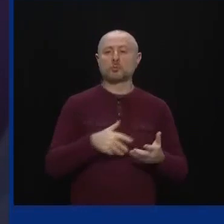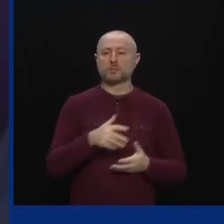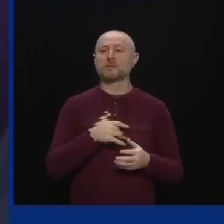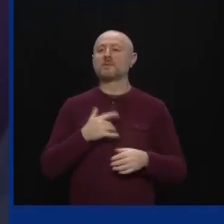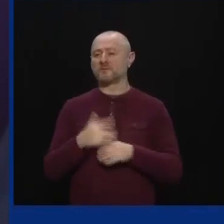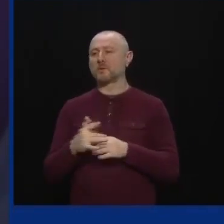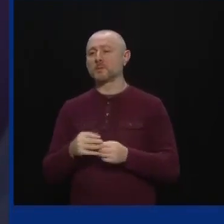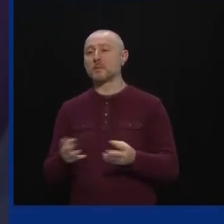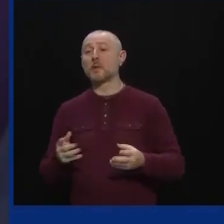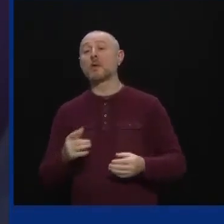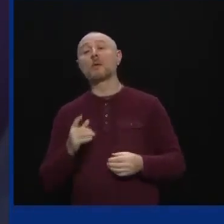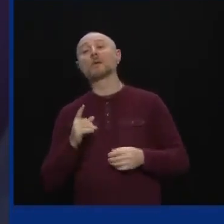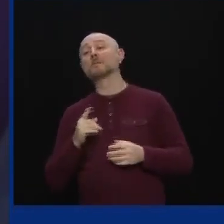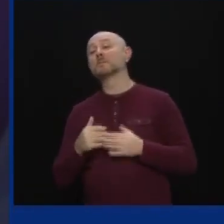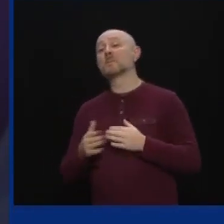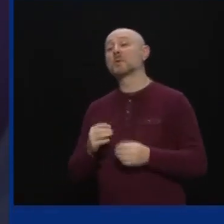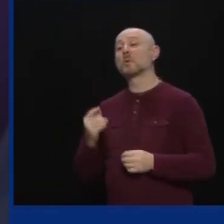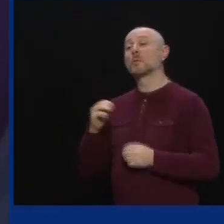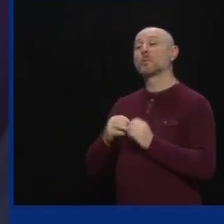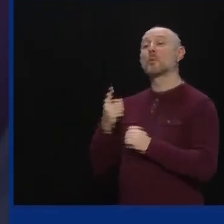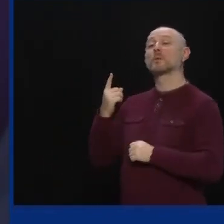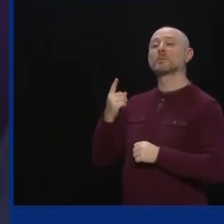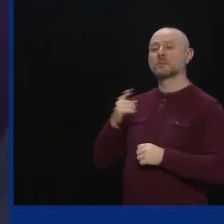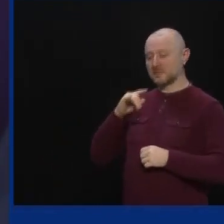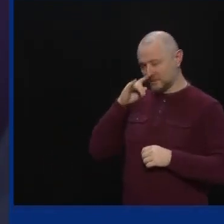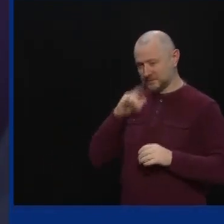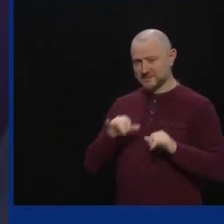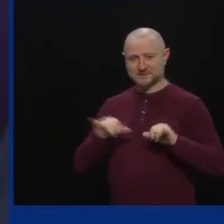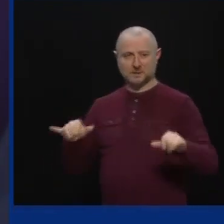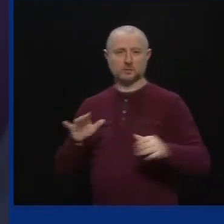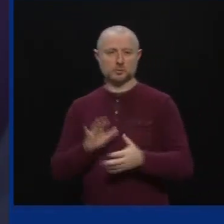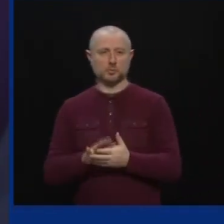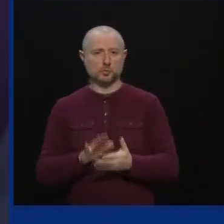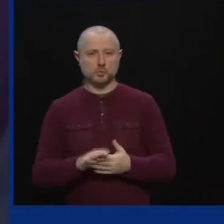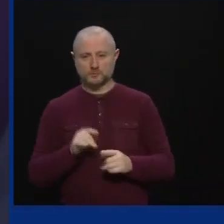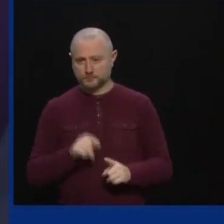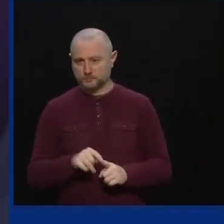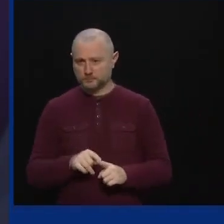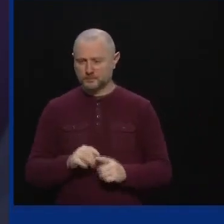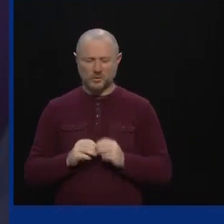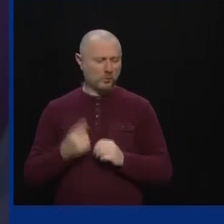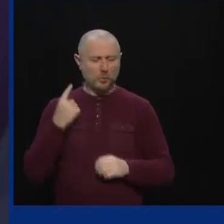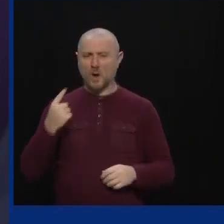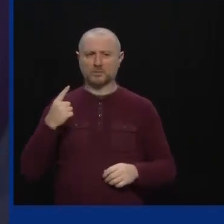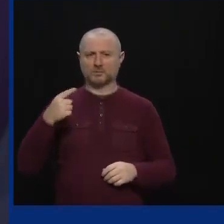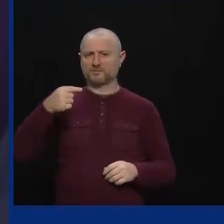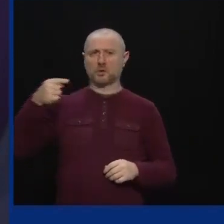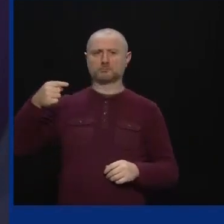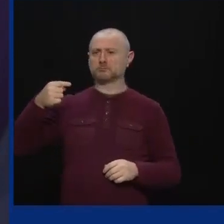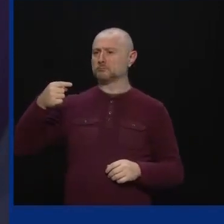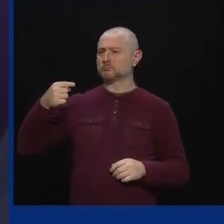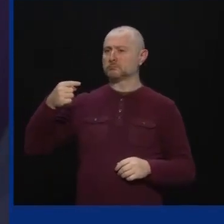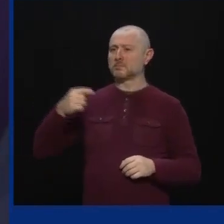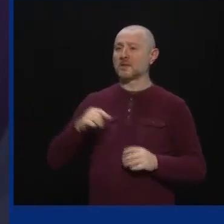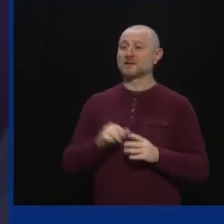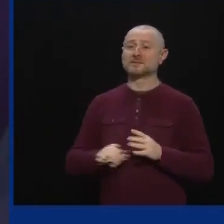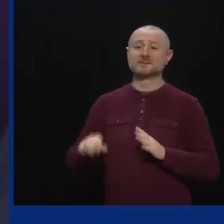PLANS TO BRING -- IS THERE ANY -- I'VE BEEN MAKING IT VALUABLE FOCUSED ON PRIORITIES. KEEPING KIDS IN SCHOOL, NUMBER